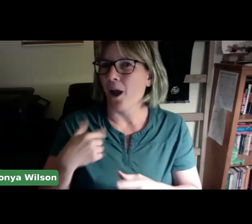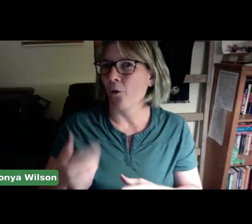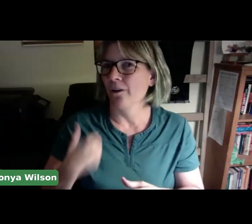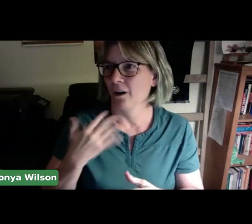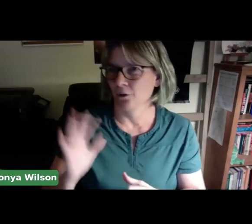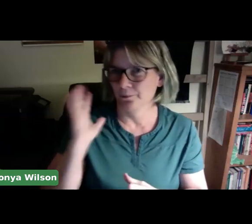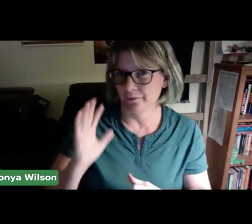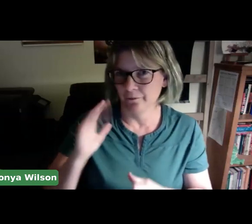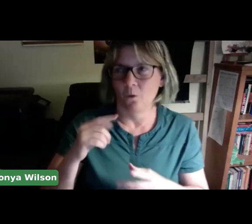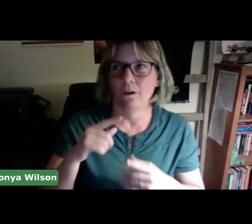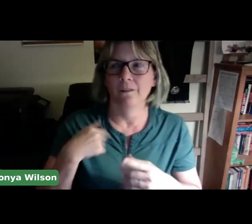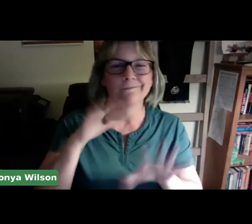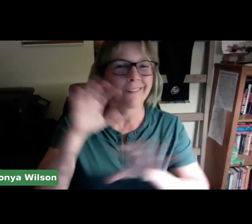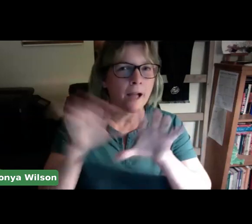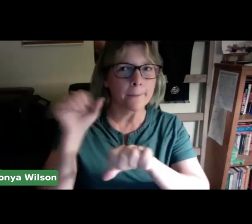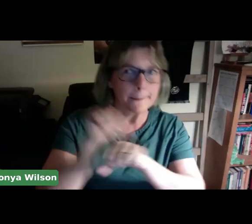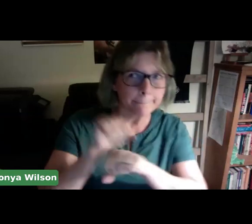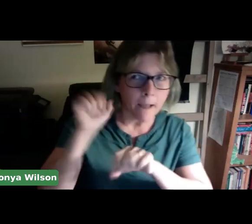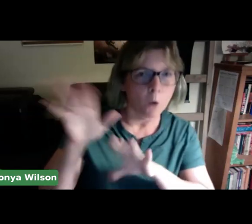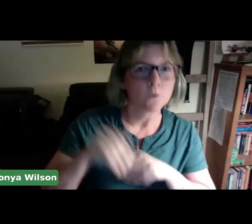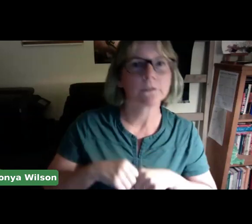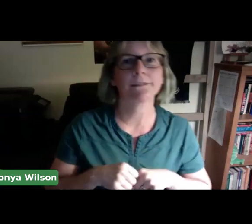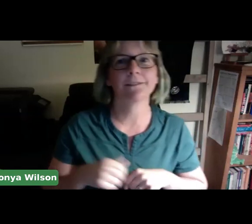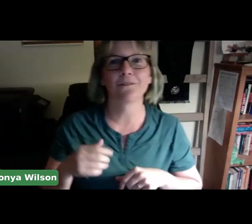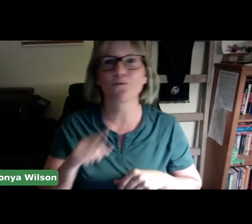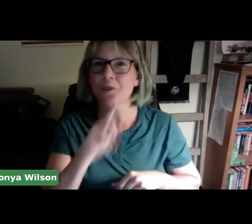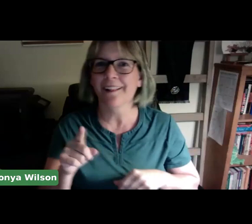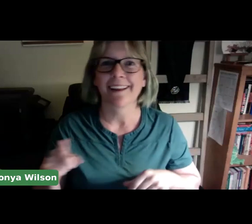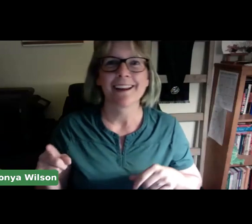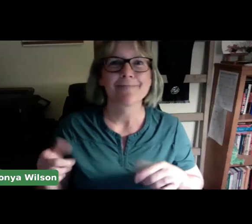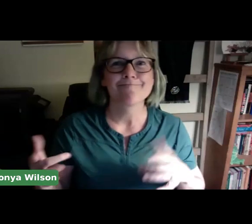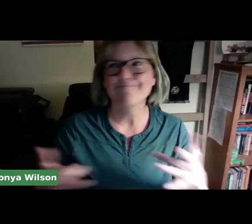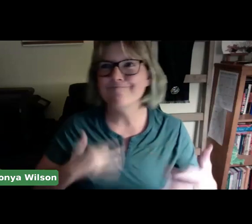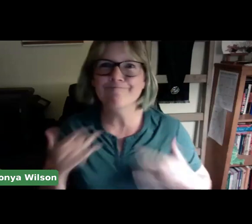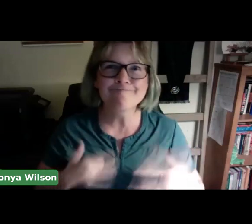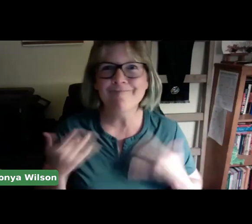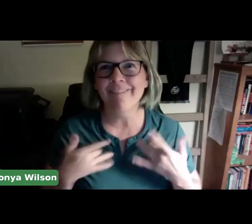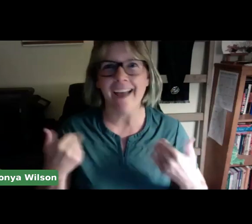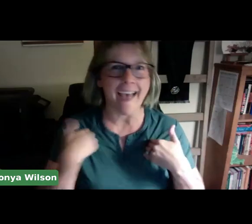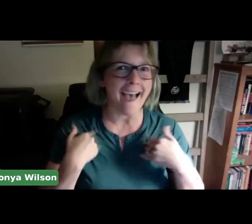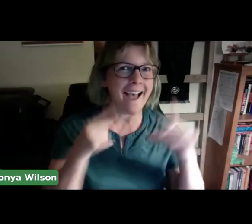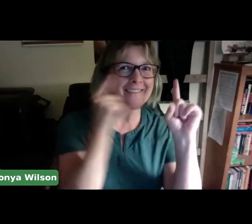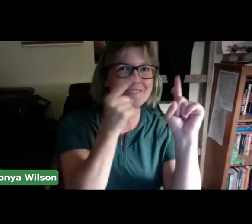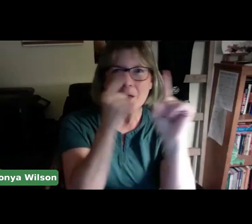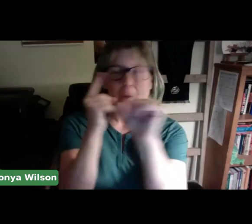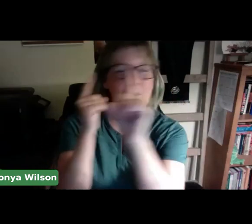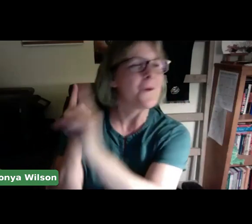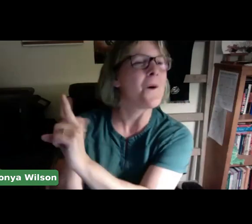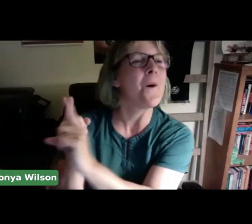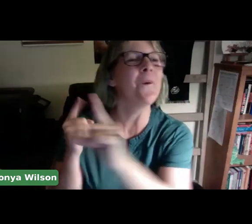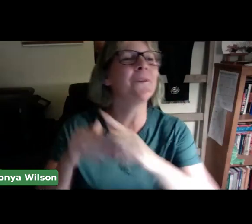And I, when I was younger. I would go climb mountains. I was really excited to have all